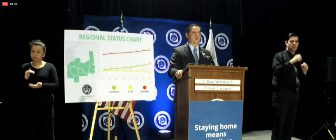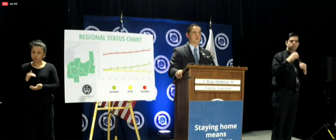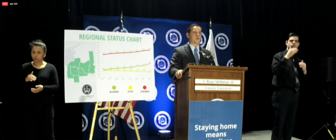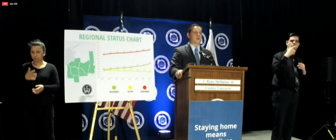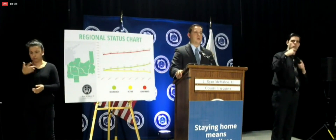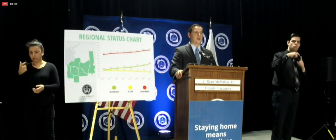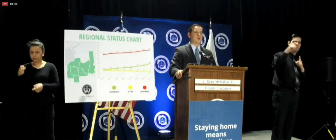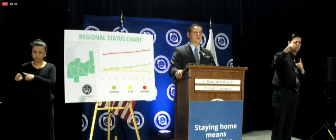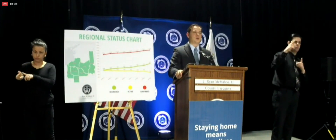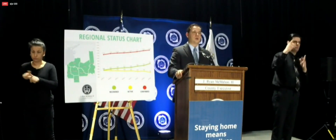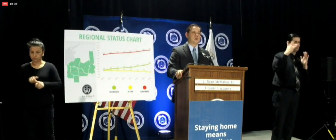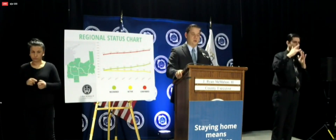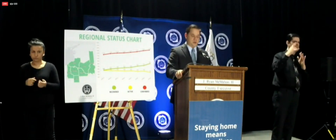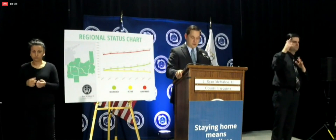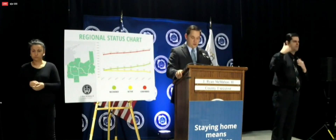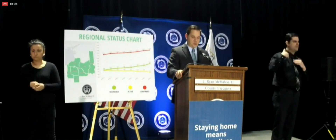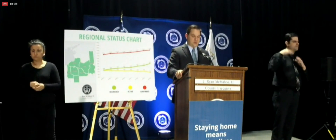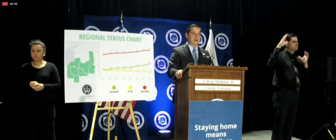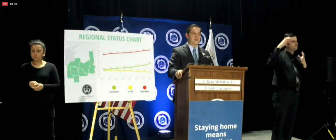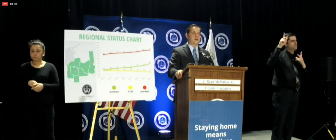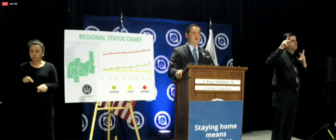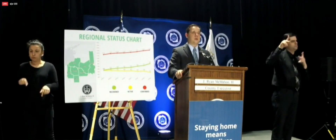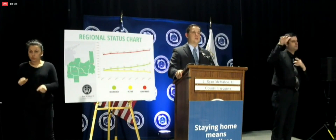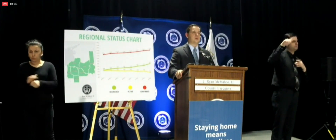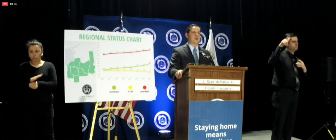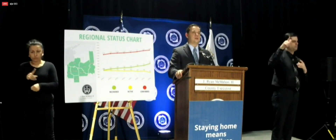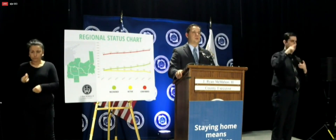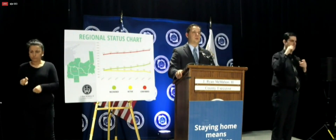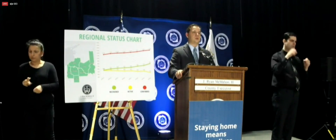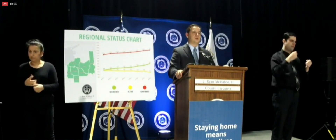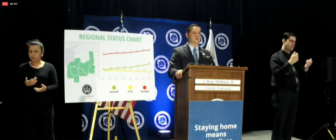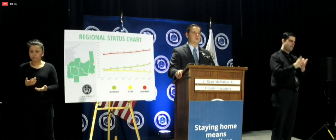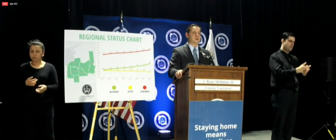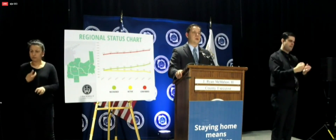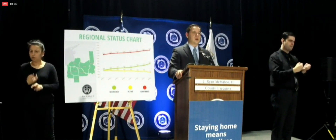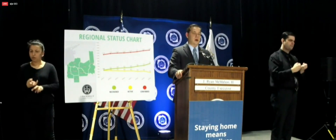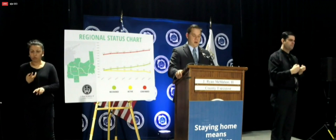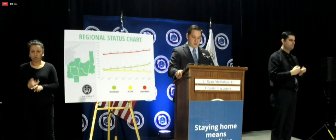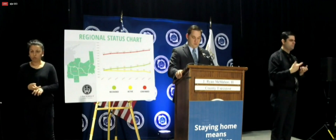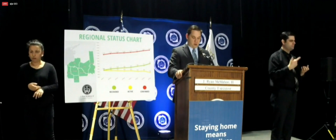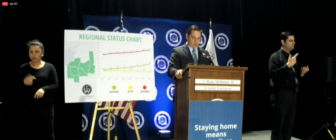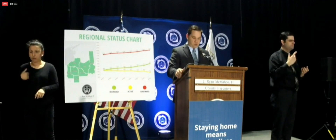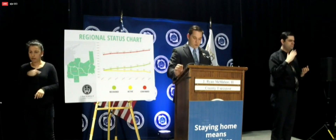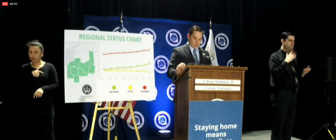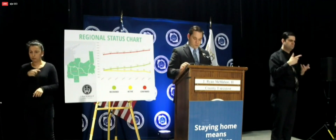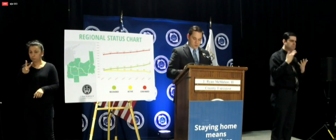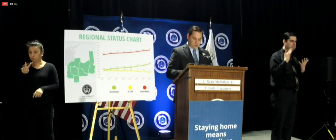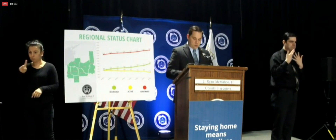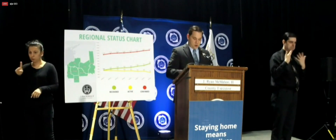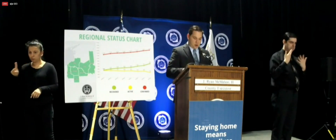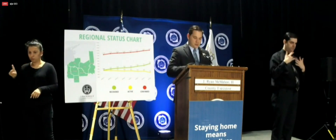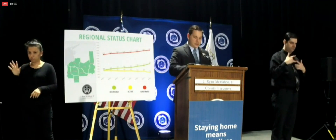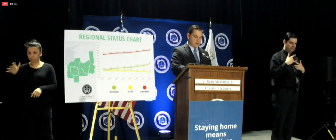IS FOR YOU OR YOUR CHILDREN. THIS IS SOMETHING THAT WE'RE ALL STRUGGLING WITH. AND WE'RE STRUGGLING WITH, LET'S